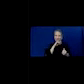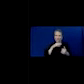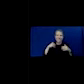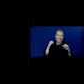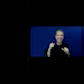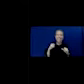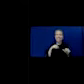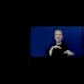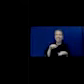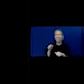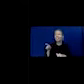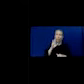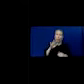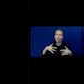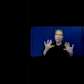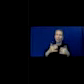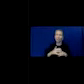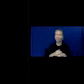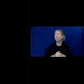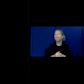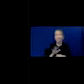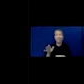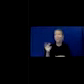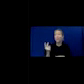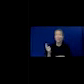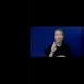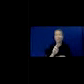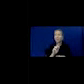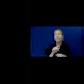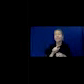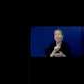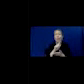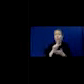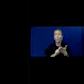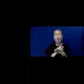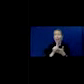Dan and I went in and within an hour's time he had cleaned ten tractors spotless, shining